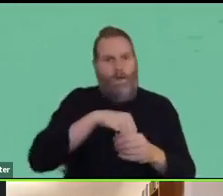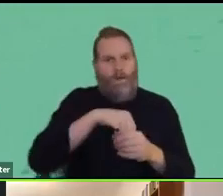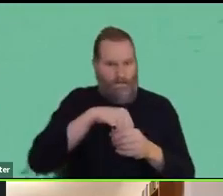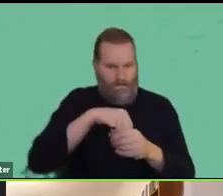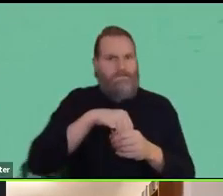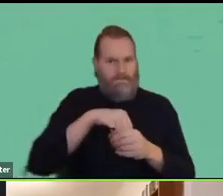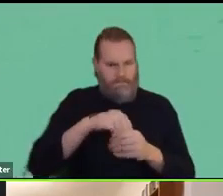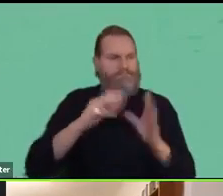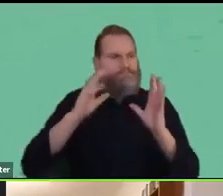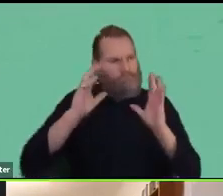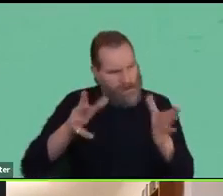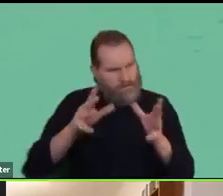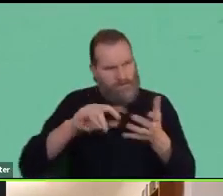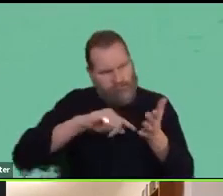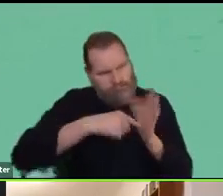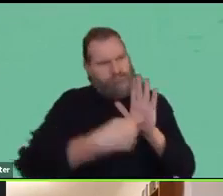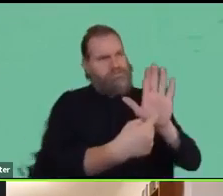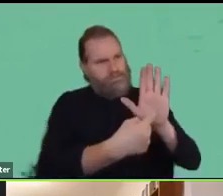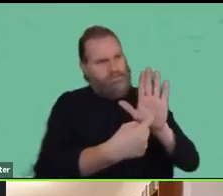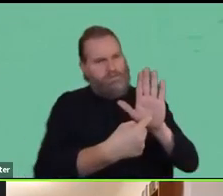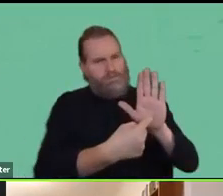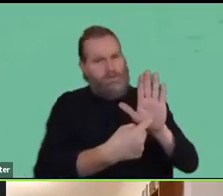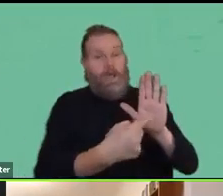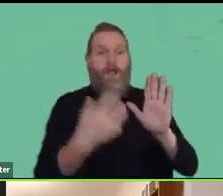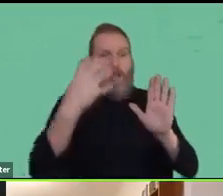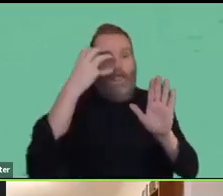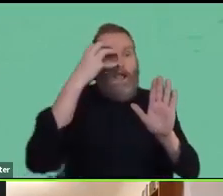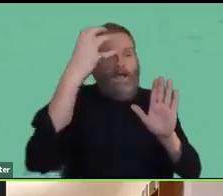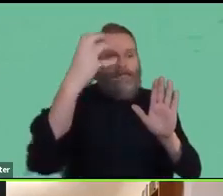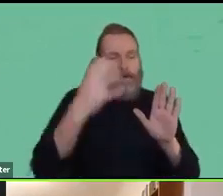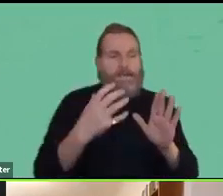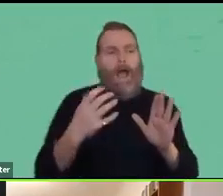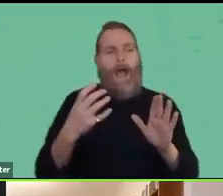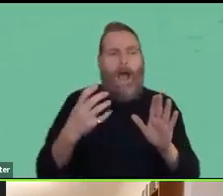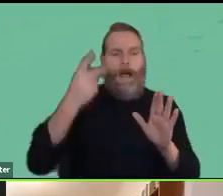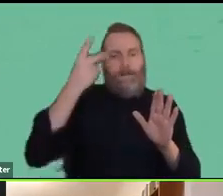government realises he's gonna have to do a U-turn and they've done a lot of U-turns in the last few